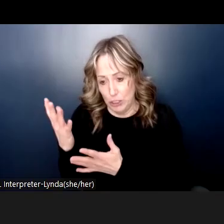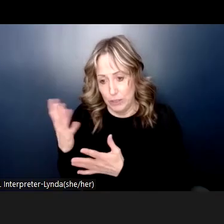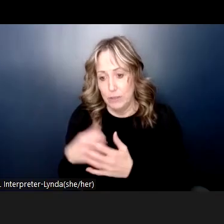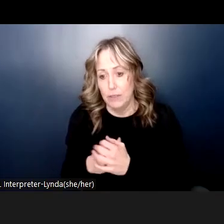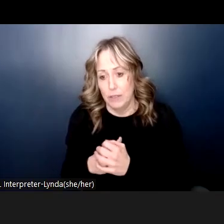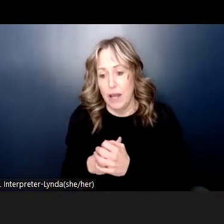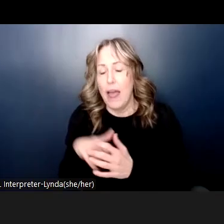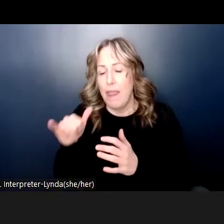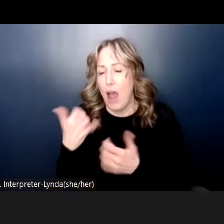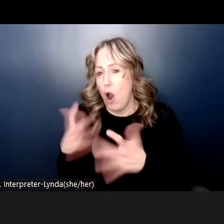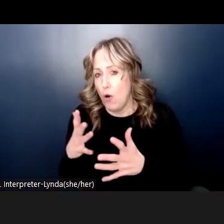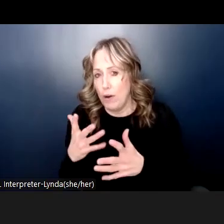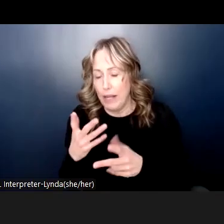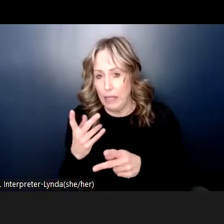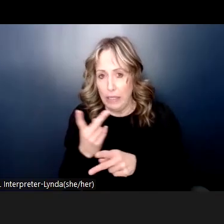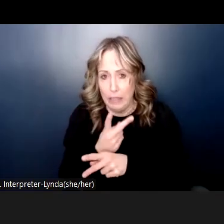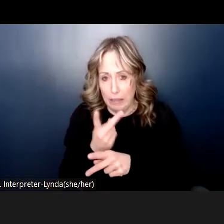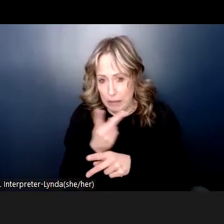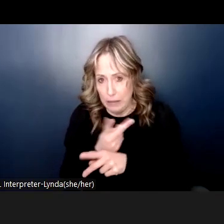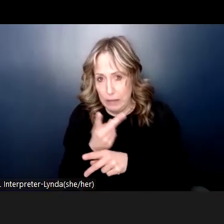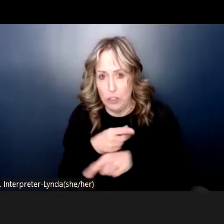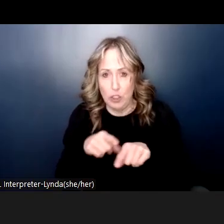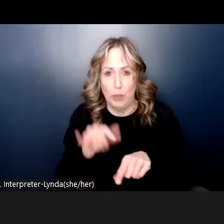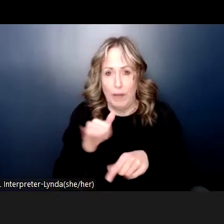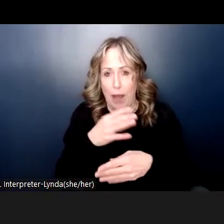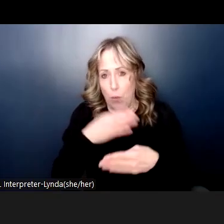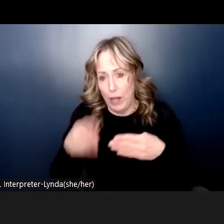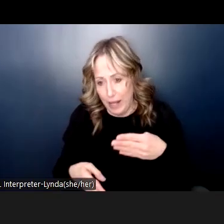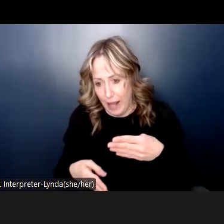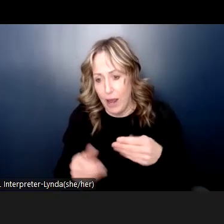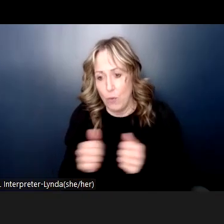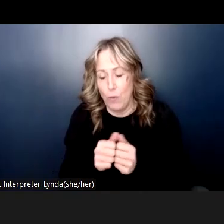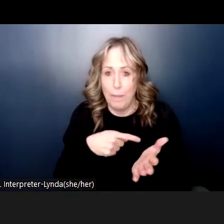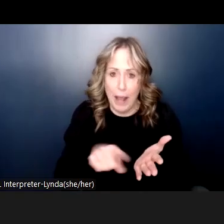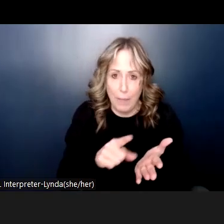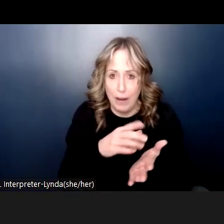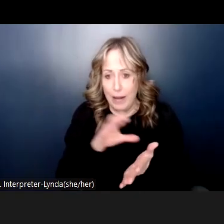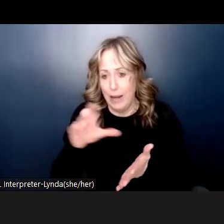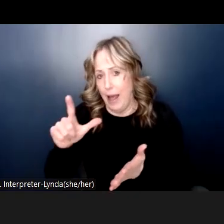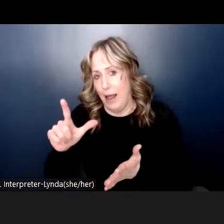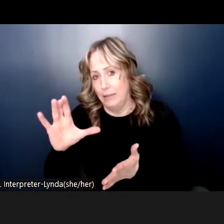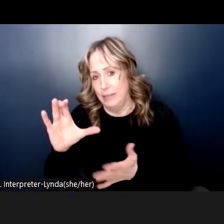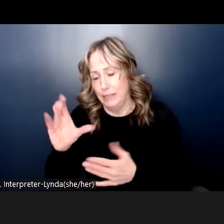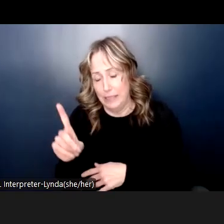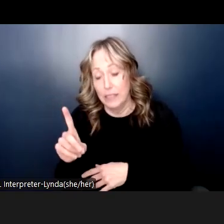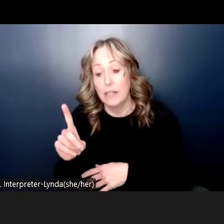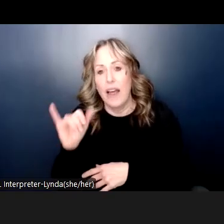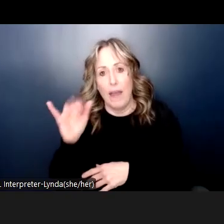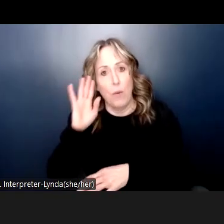through with the weekend, including payroll and LXD. That would open on Monday the 23rd. And,